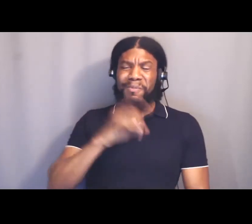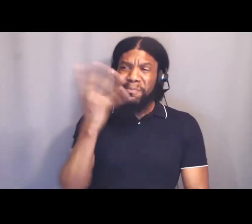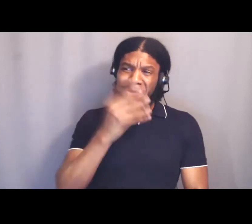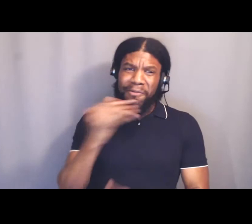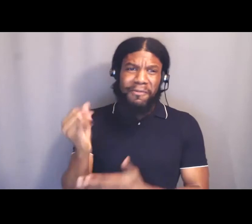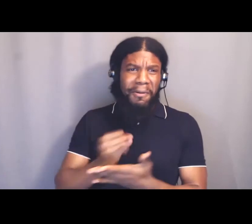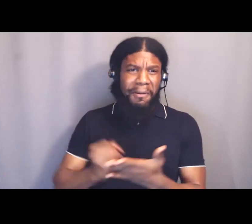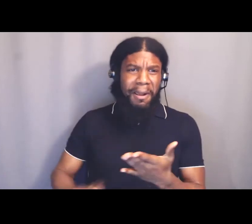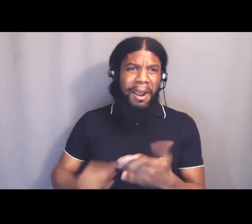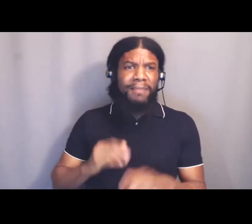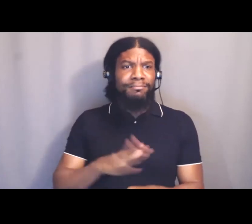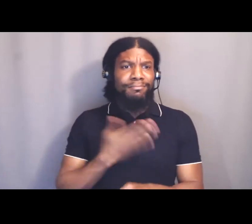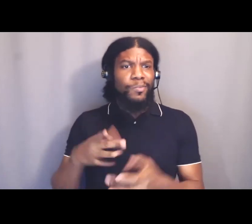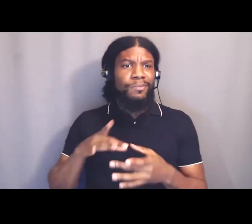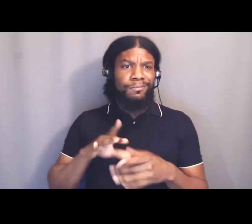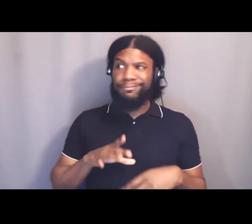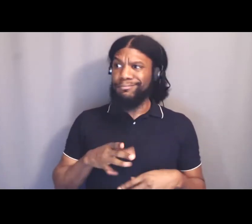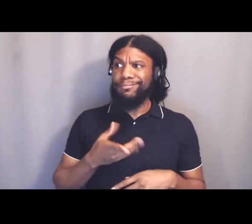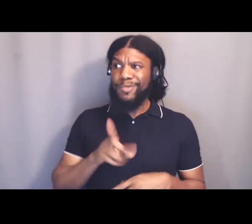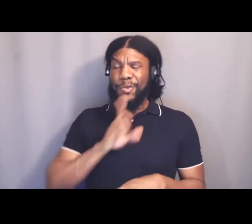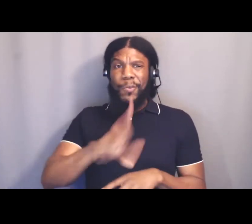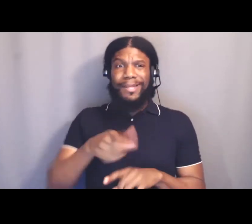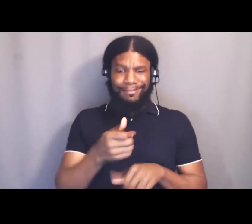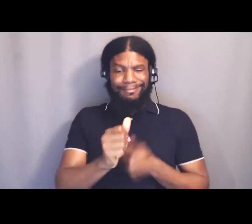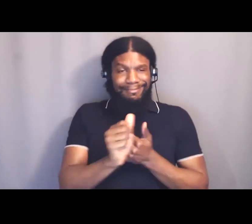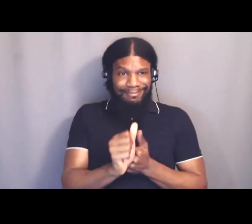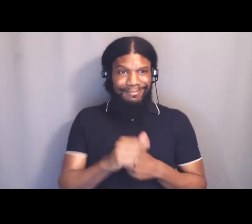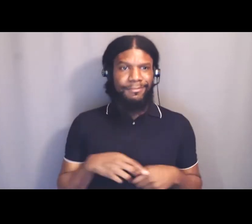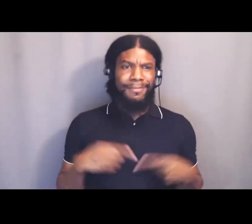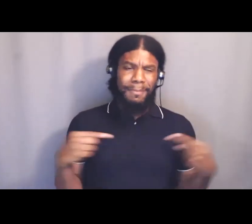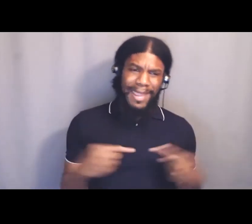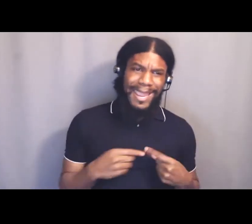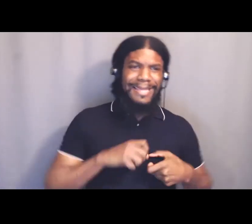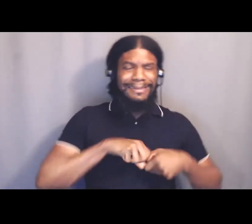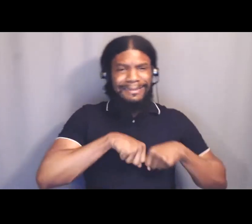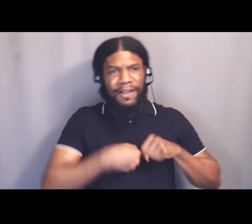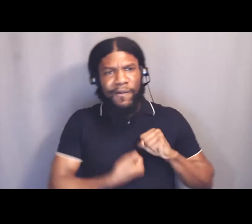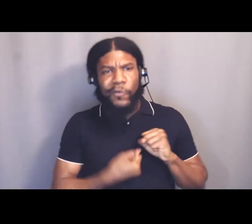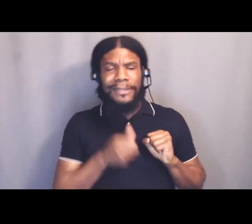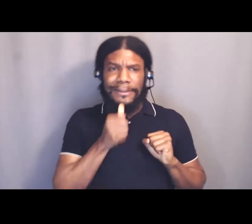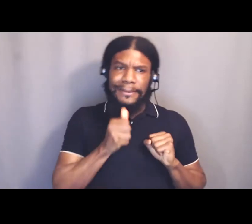of the pain and suffering that, you know, as Black Americans we face with police brutality,